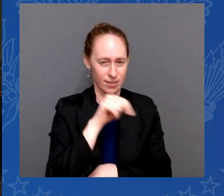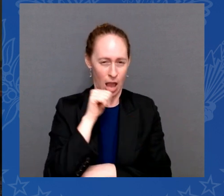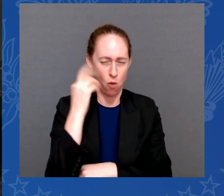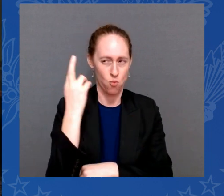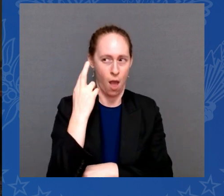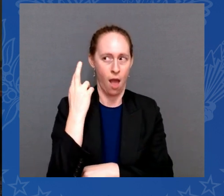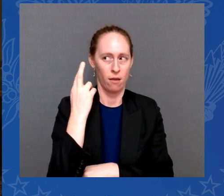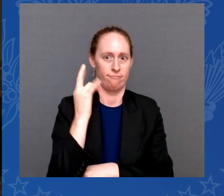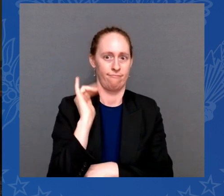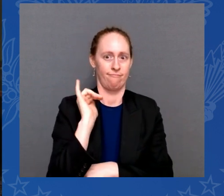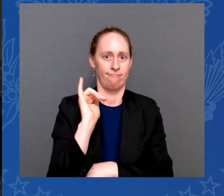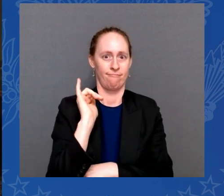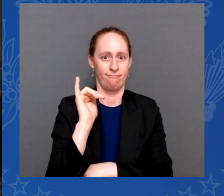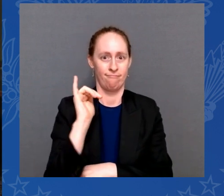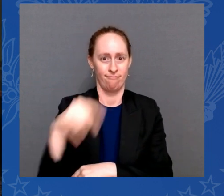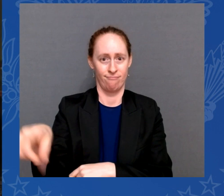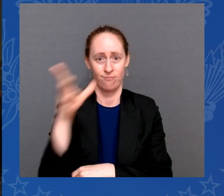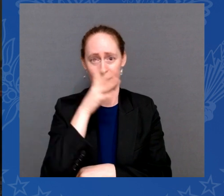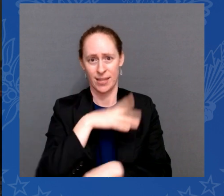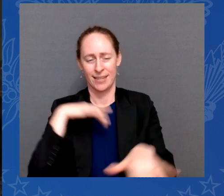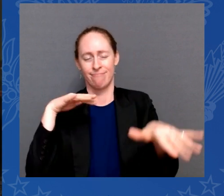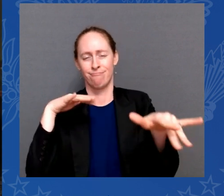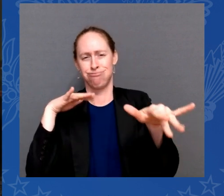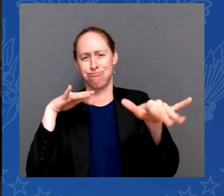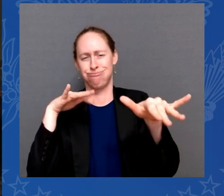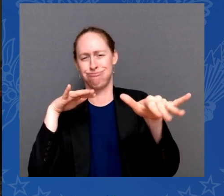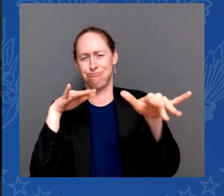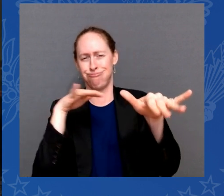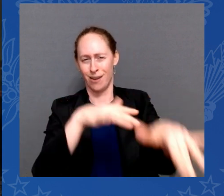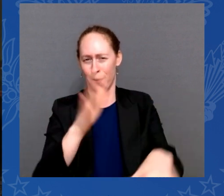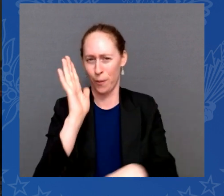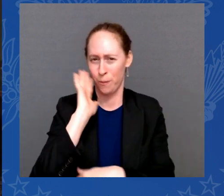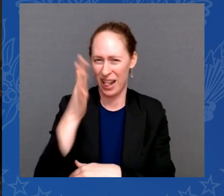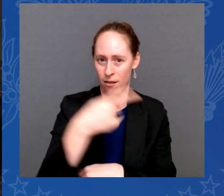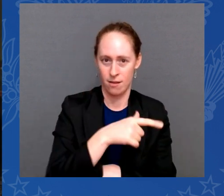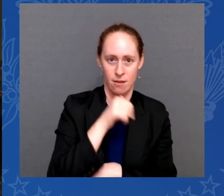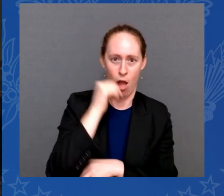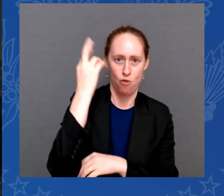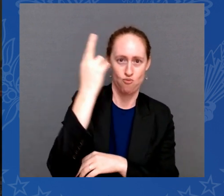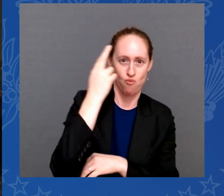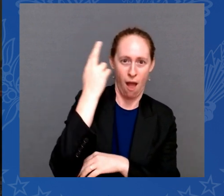They don't have a clue about the power of American women. Last night in Congress -- in Kansas, they found out.